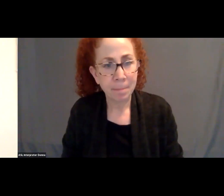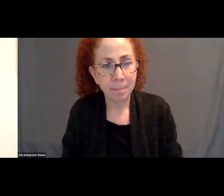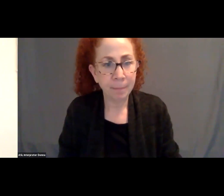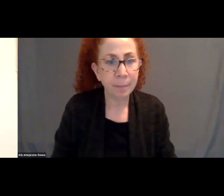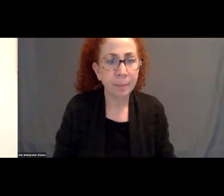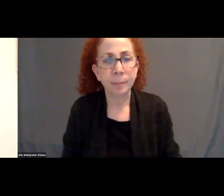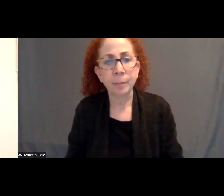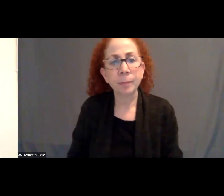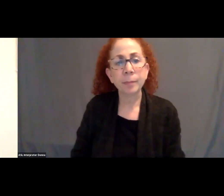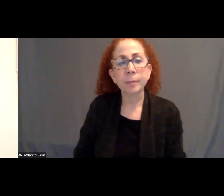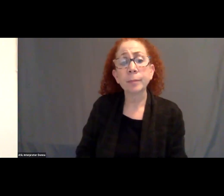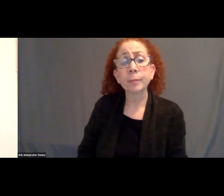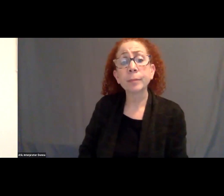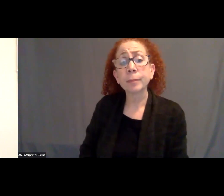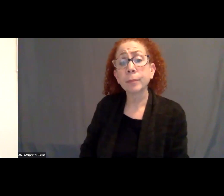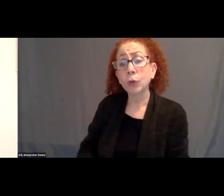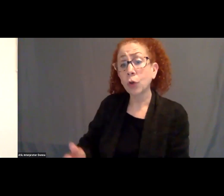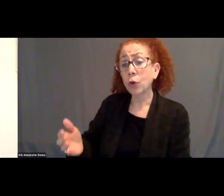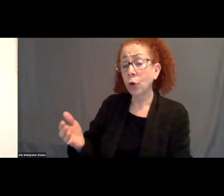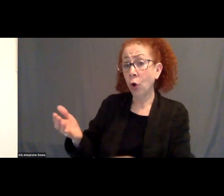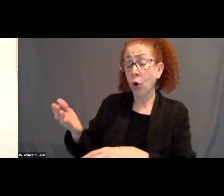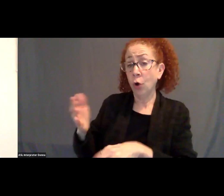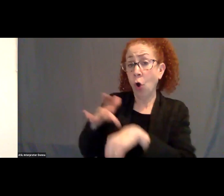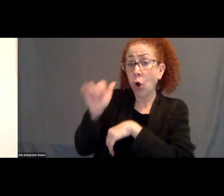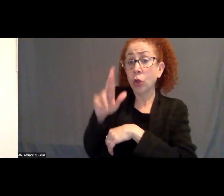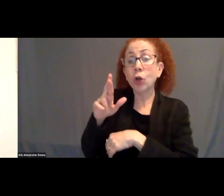Earlier economic changes that compelled Africans